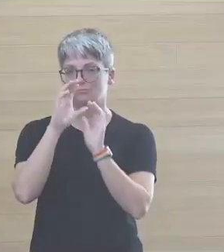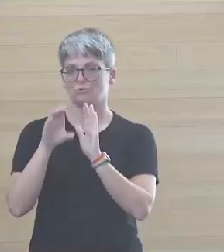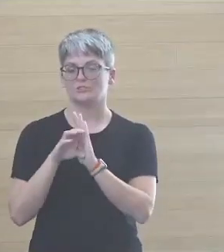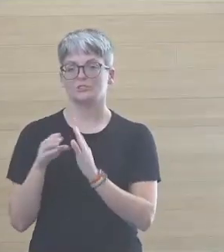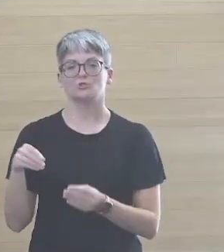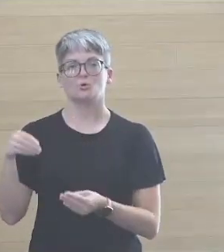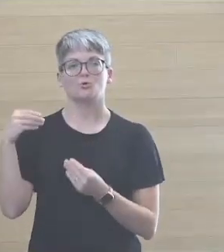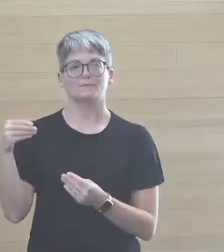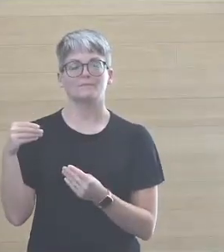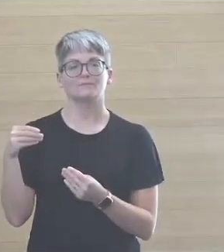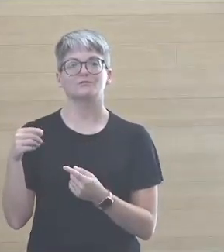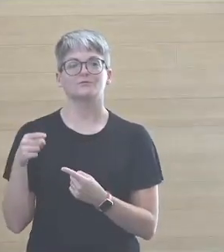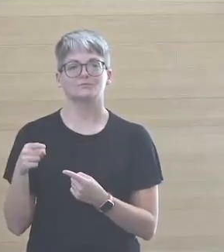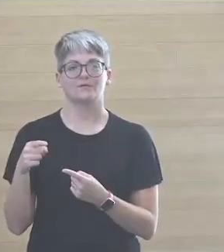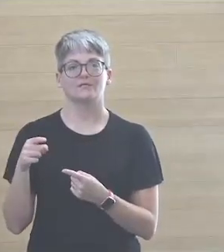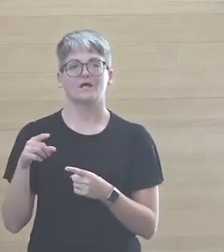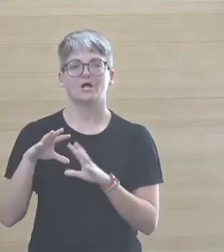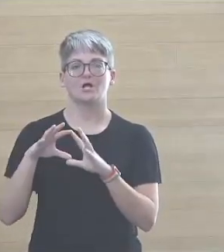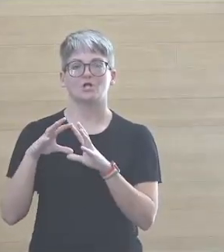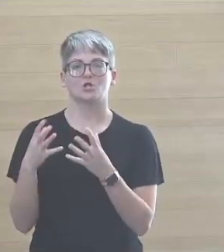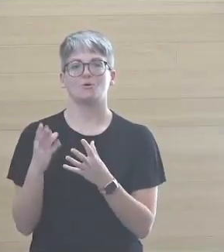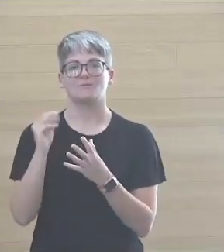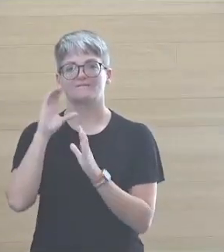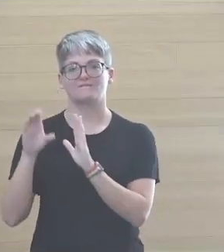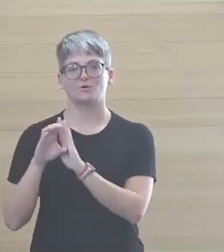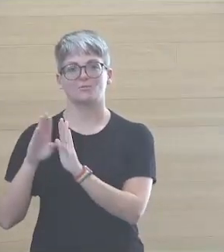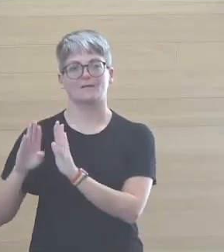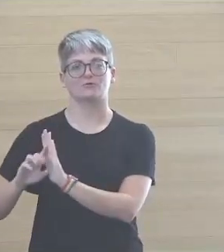a globe and photo in the background.